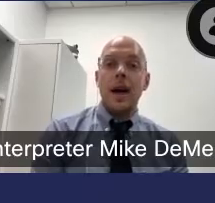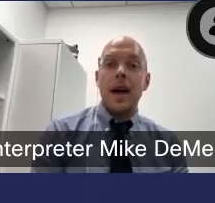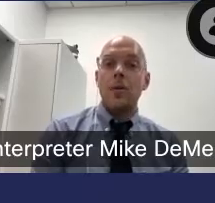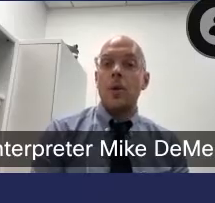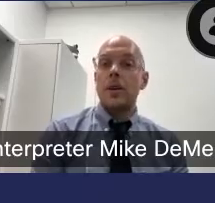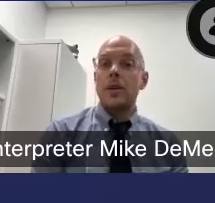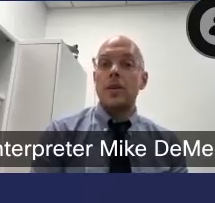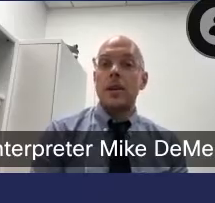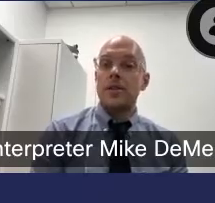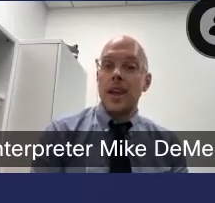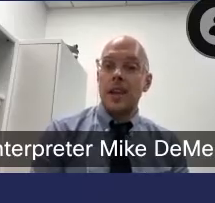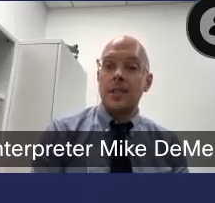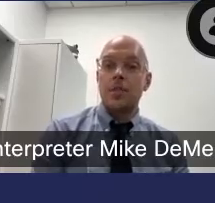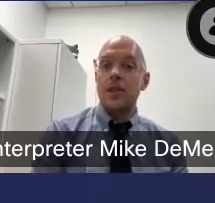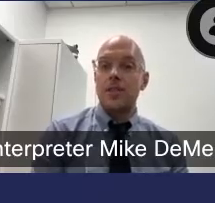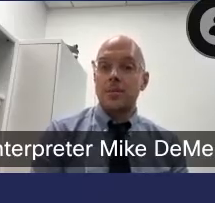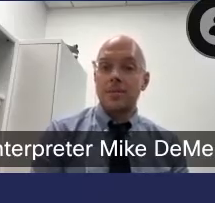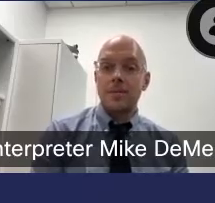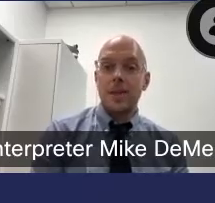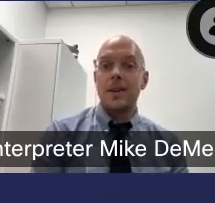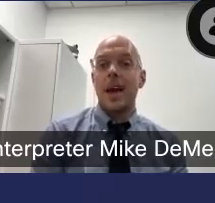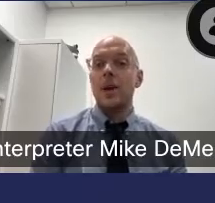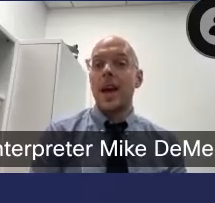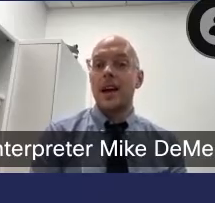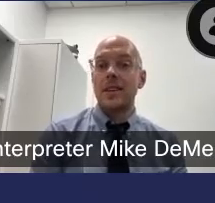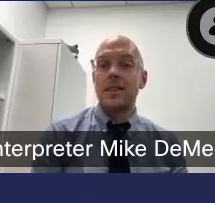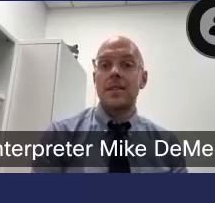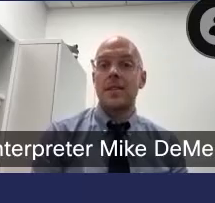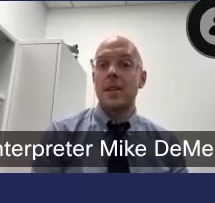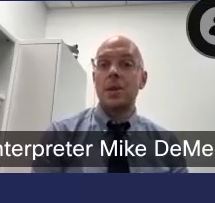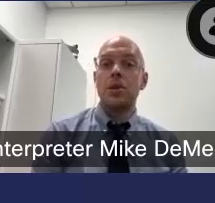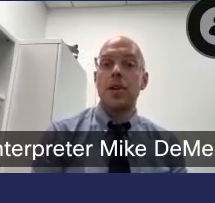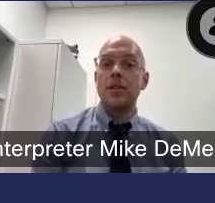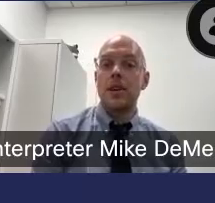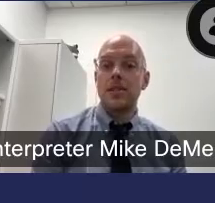how one understands information and how we access the people around us,